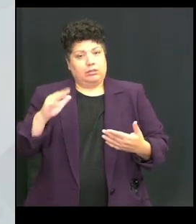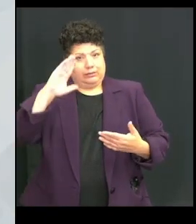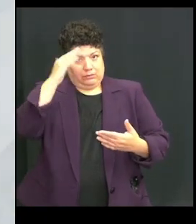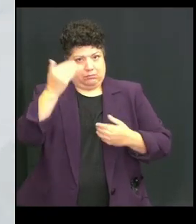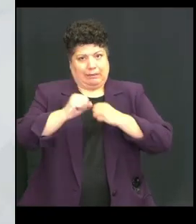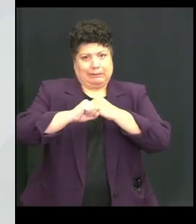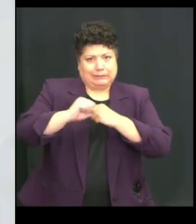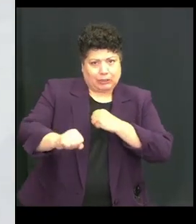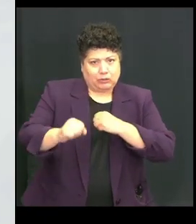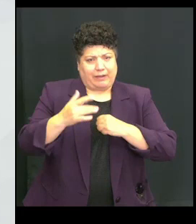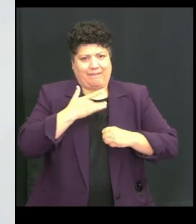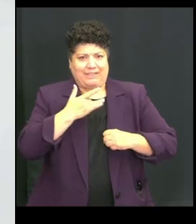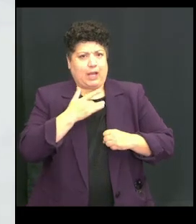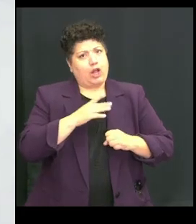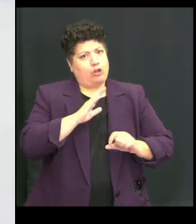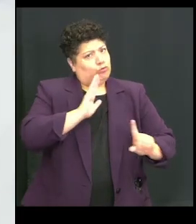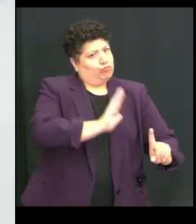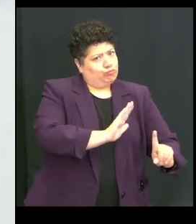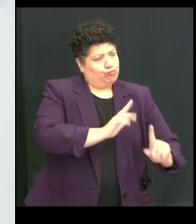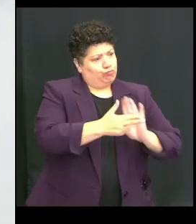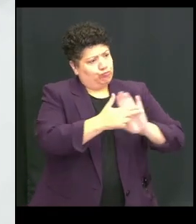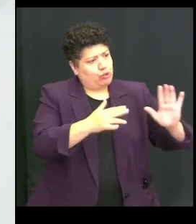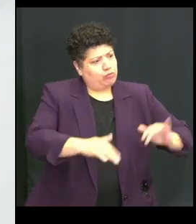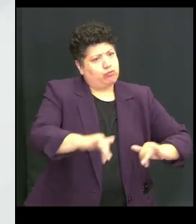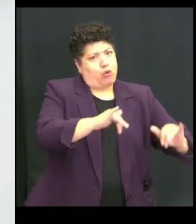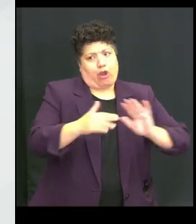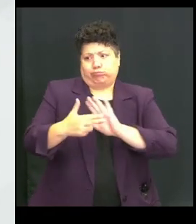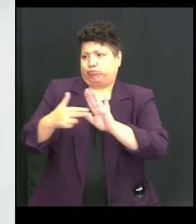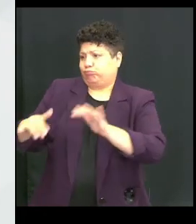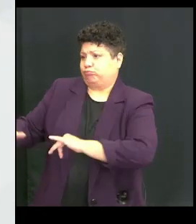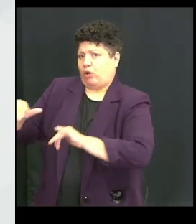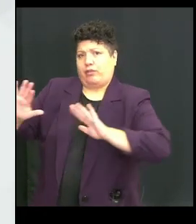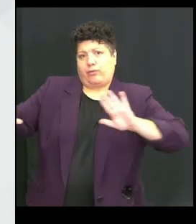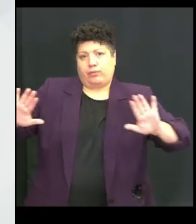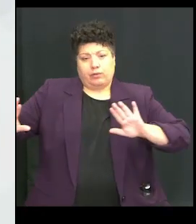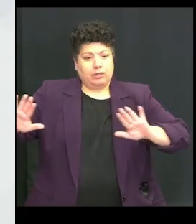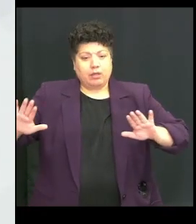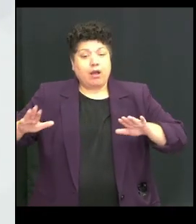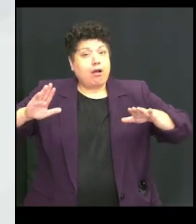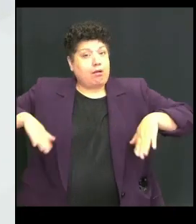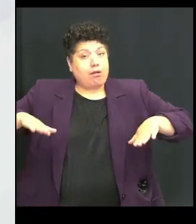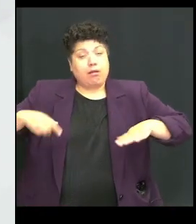And a crucial point that I didn't fully get into with the presentation is